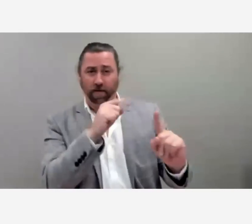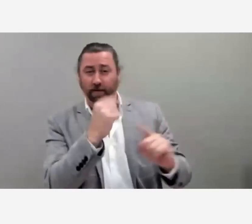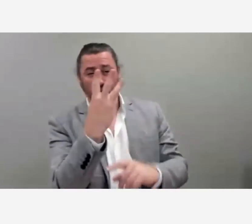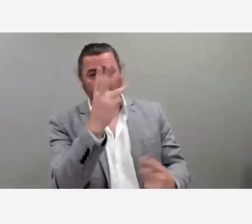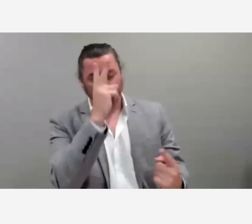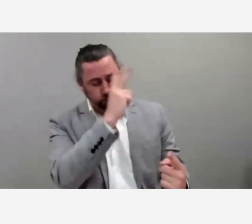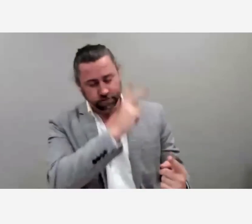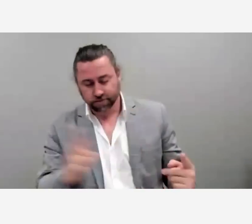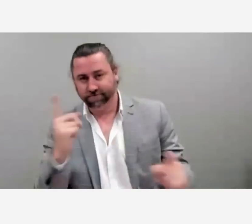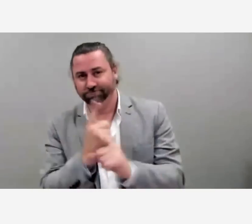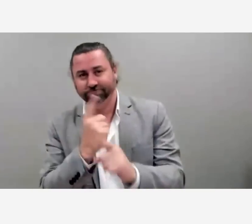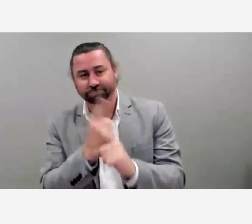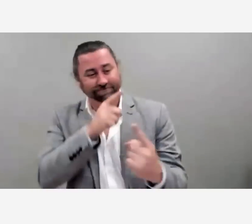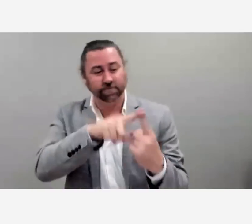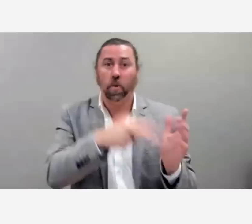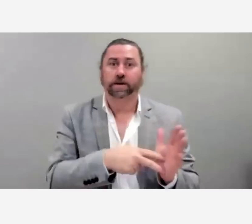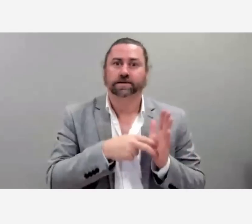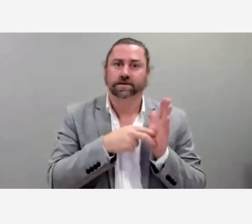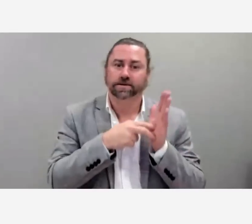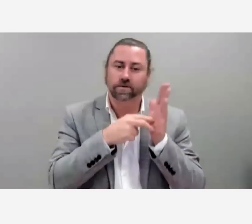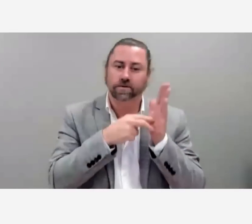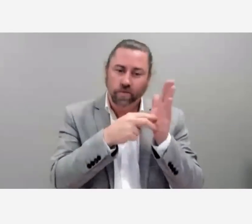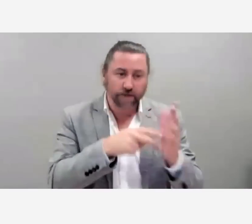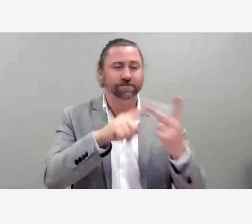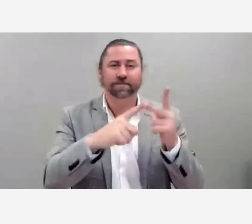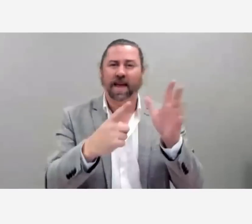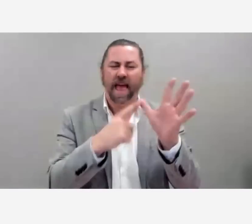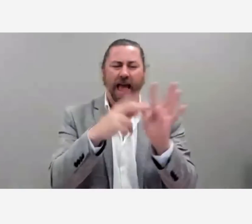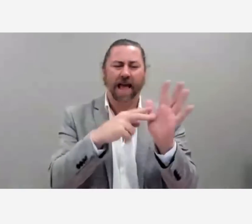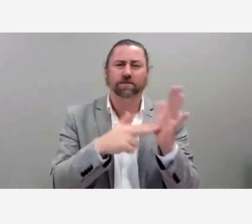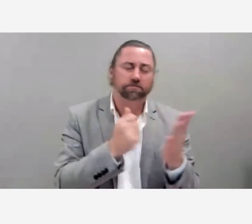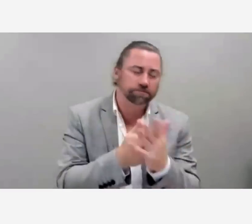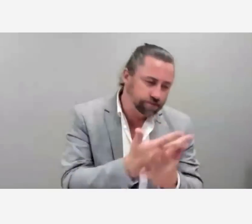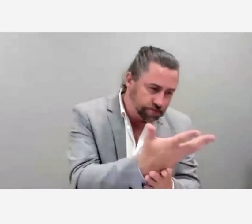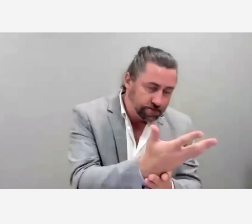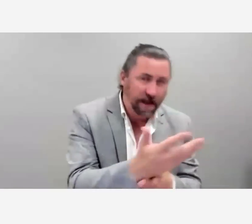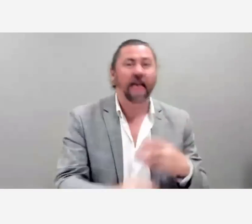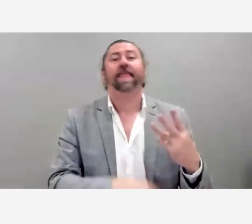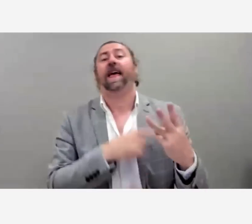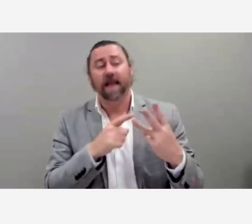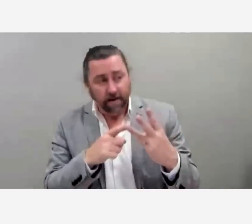Waiting times, excessive administration costs and insufficient access to support.